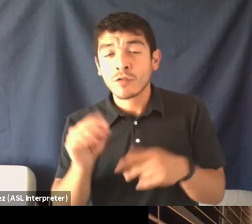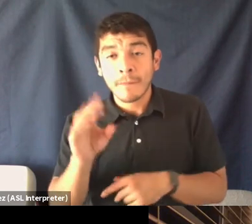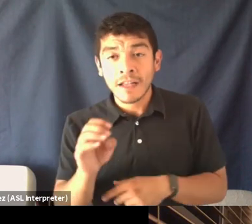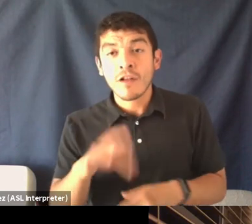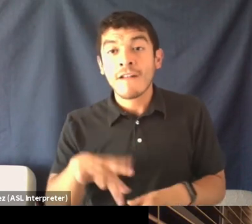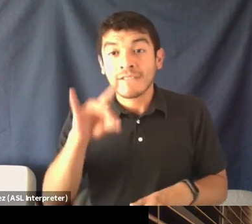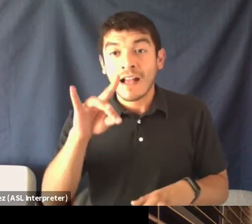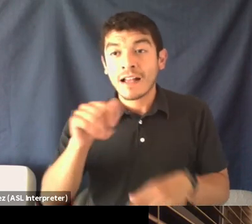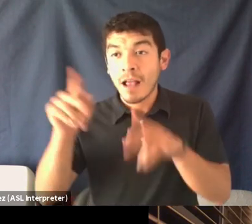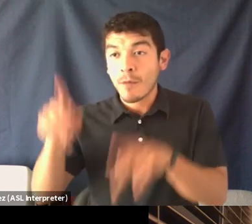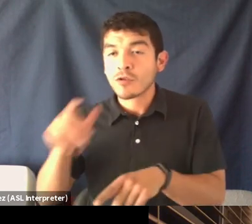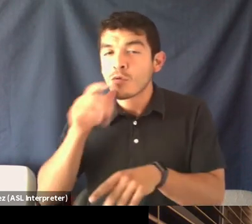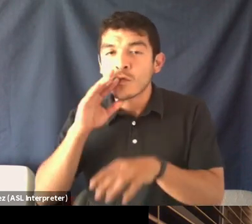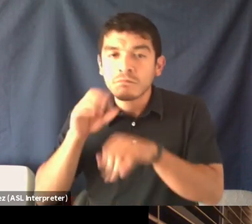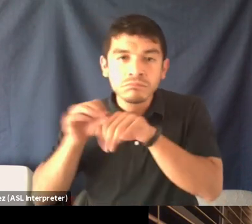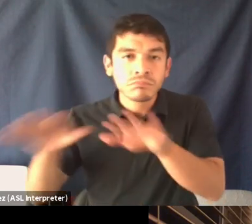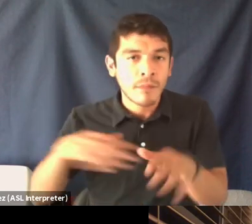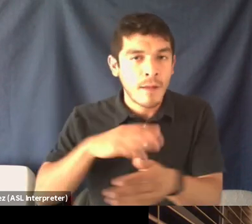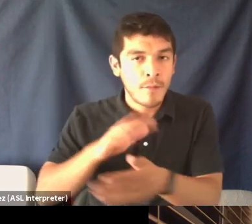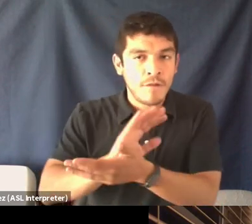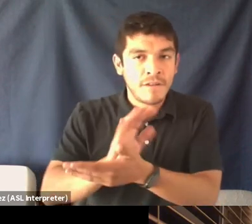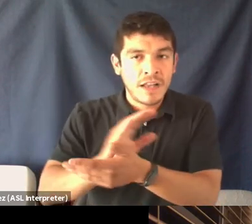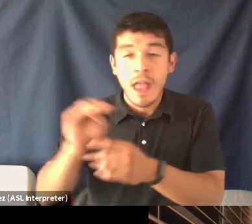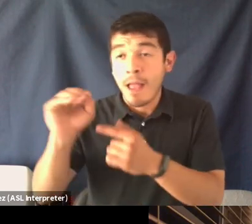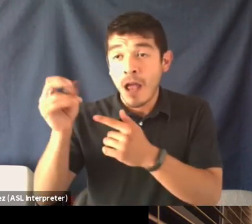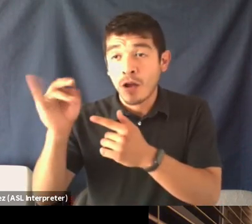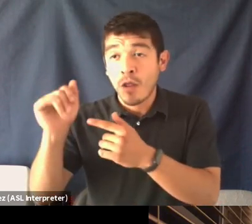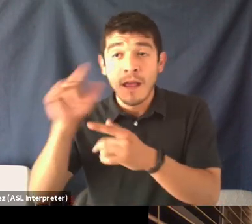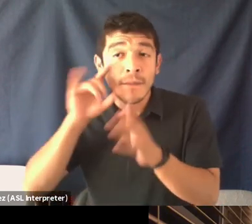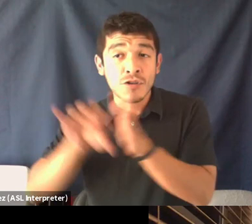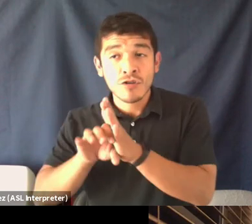And Magnolia Pictures was very, they had seen